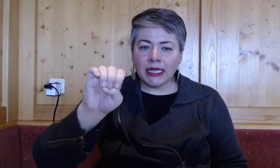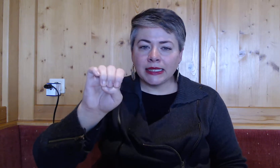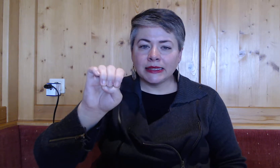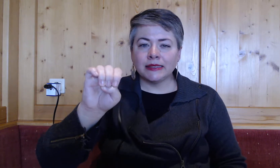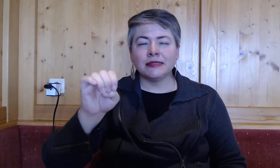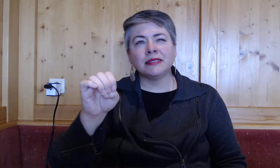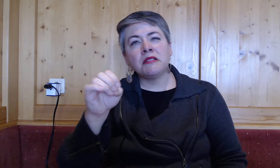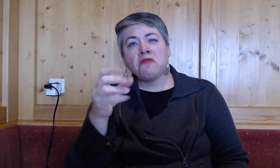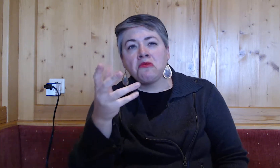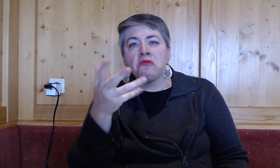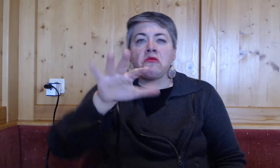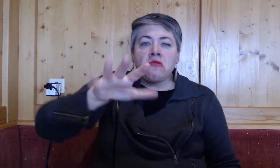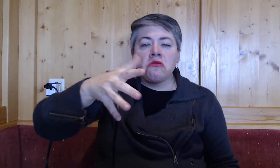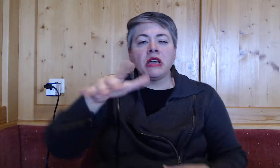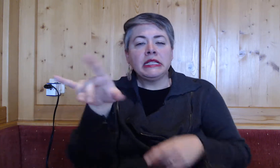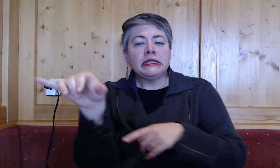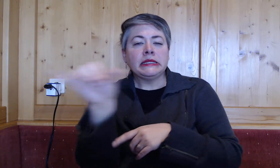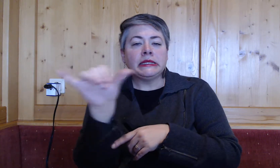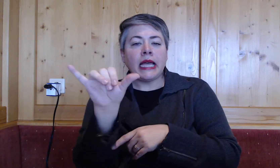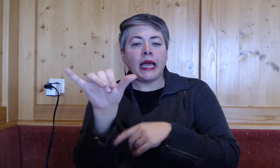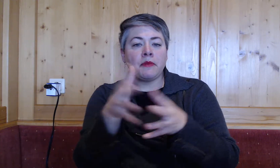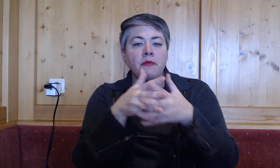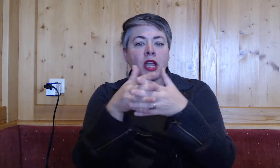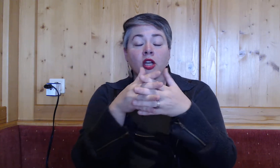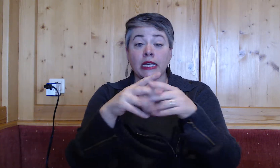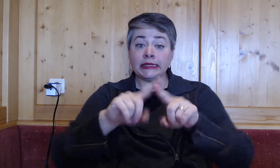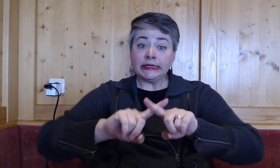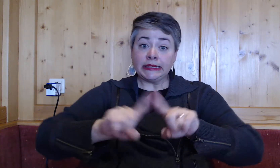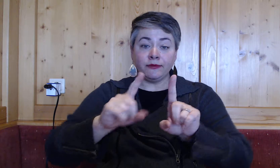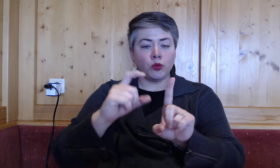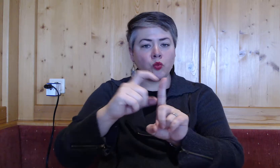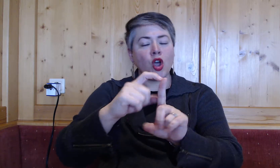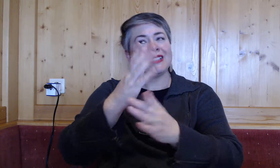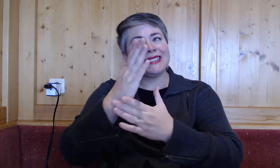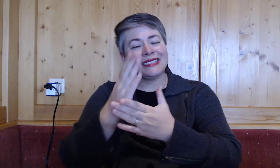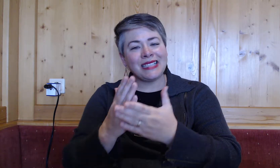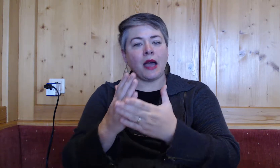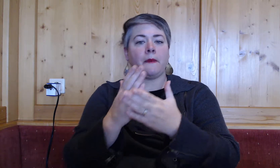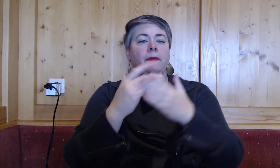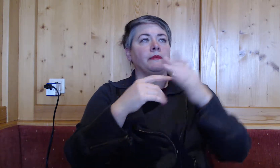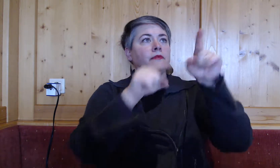that they are pretty similar in America.